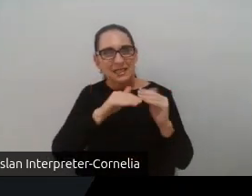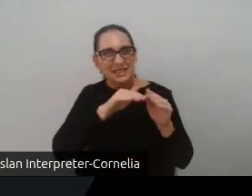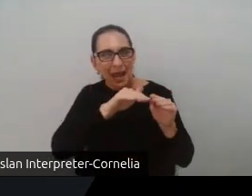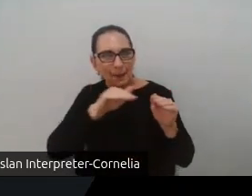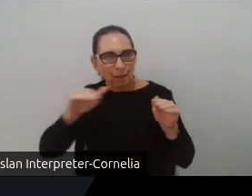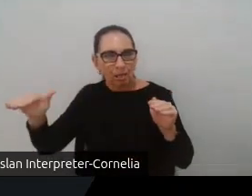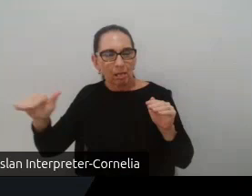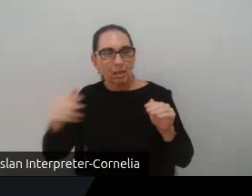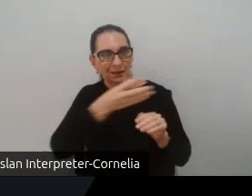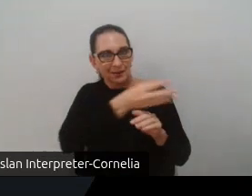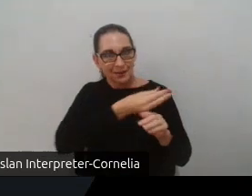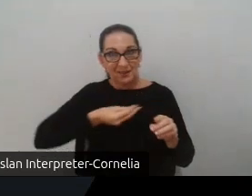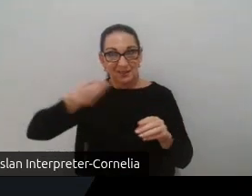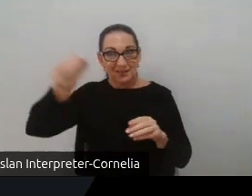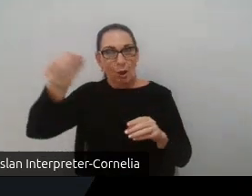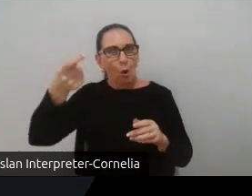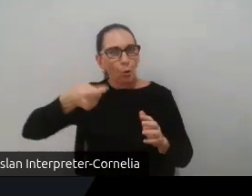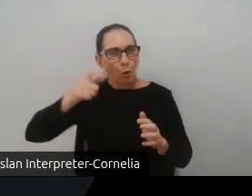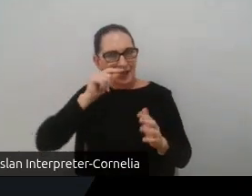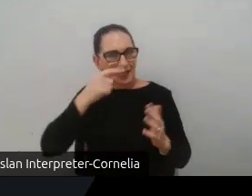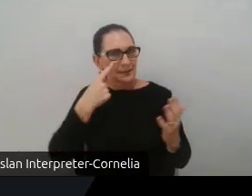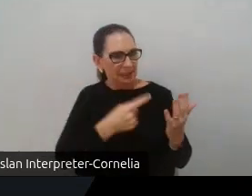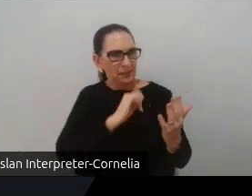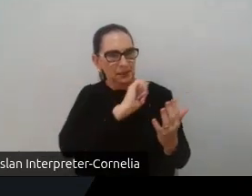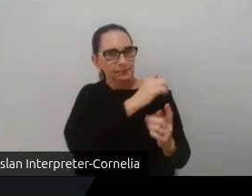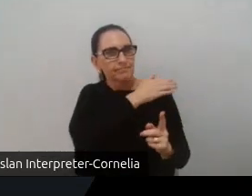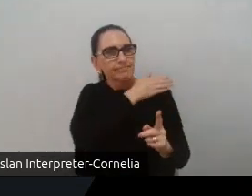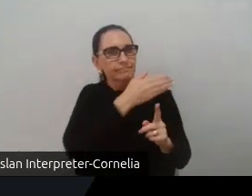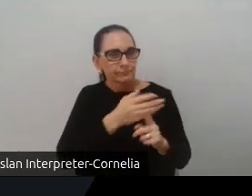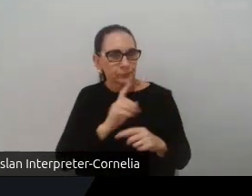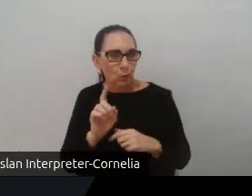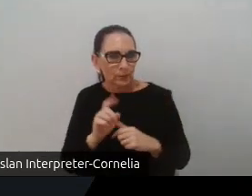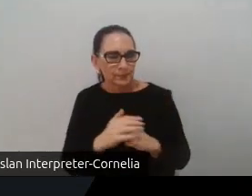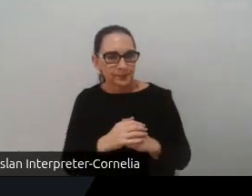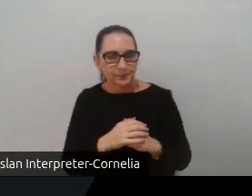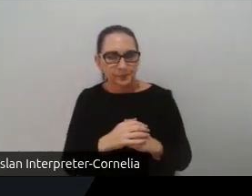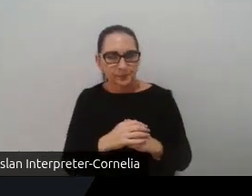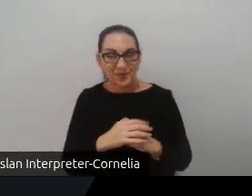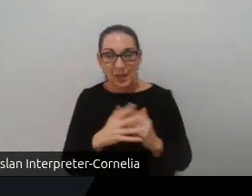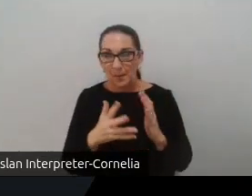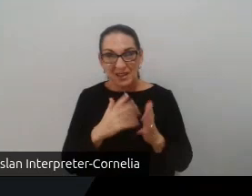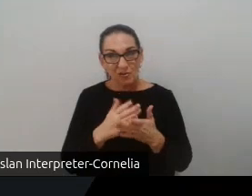to see what effort that they've taken. Now it won't be necessarily enough with a letter from the